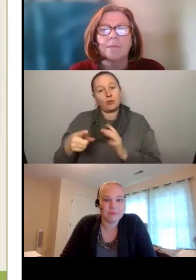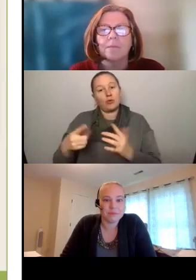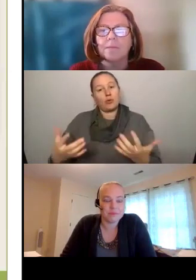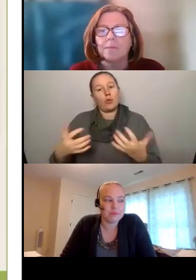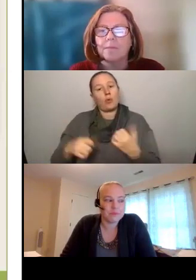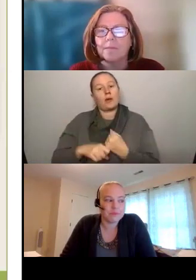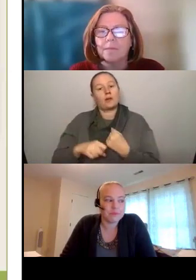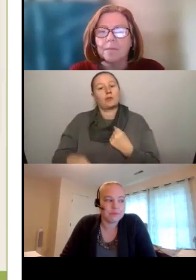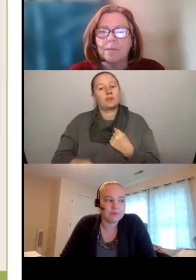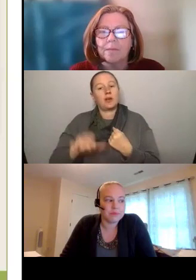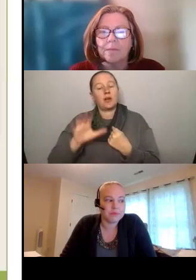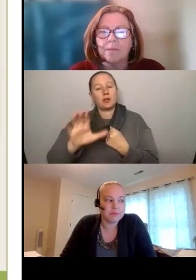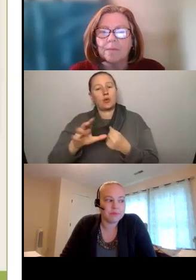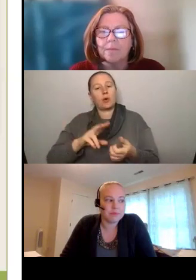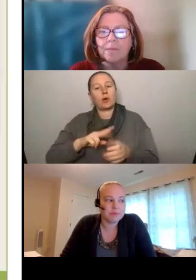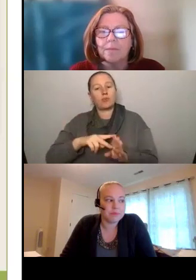without asking for additional money.